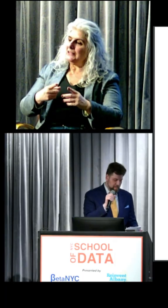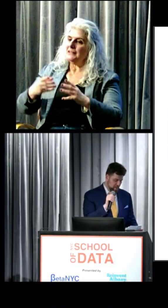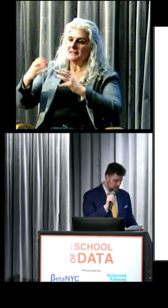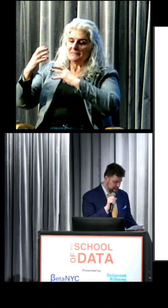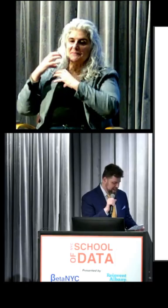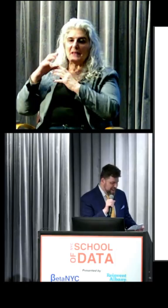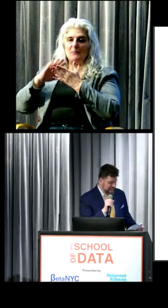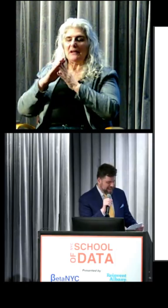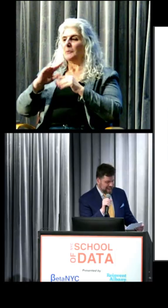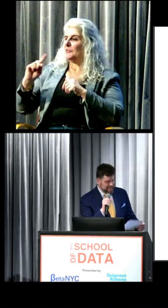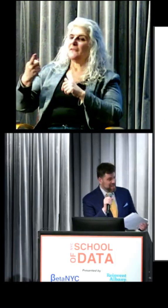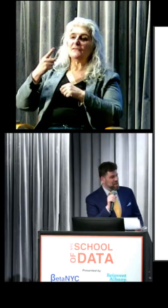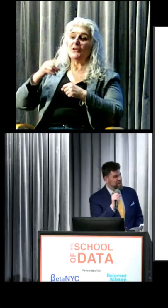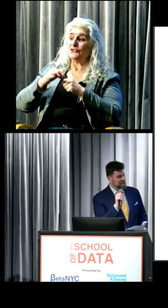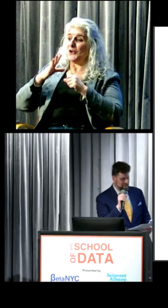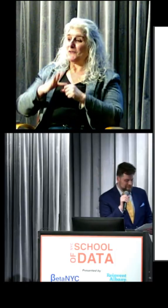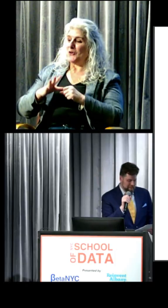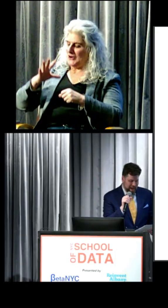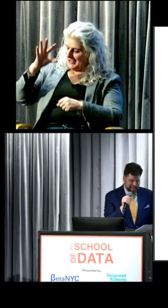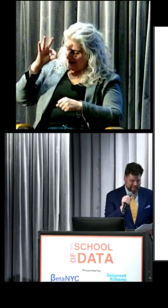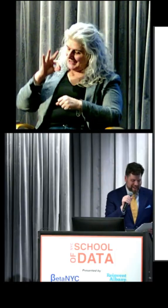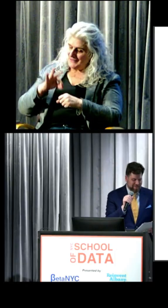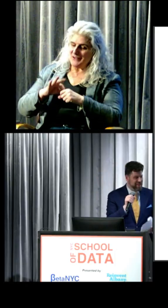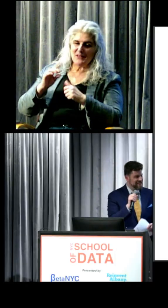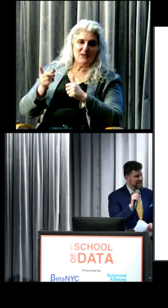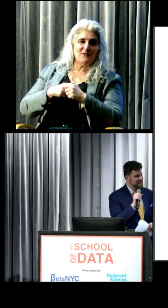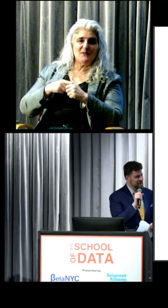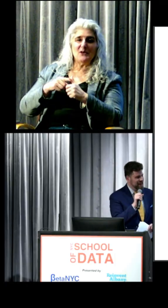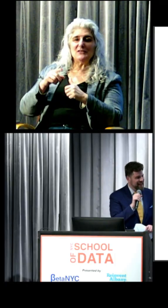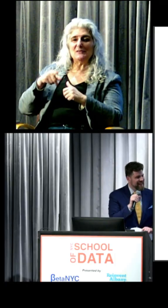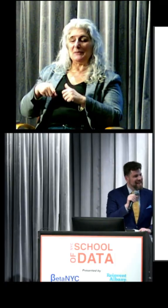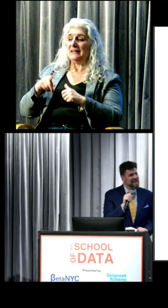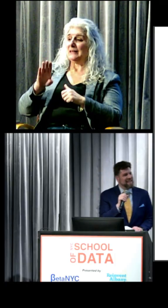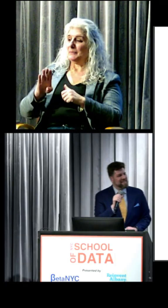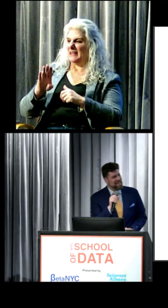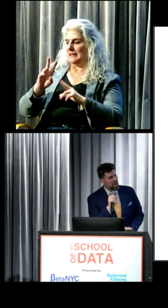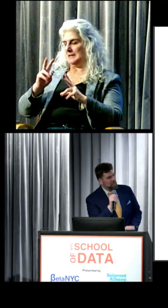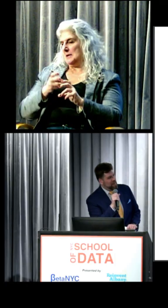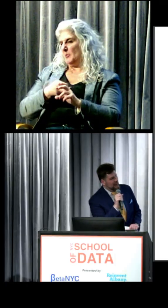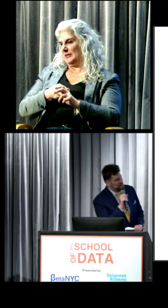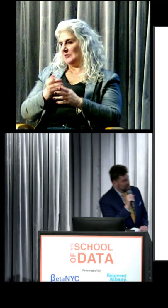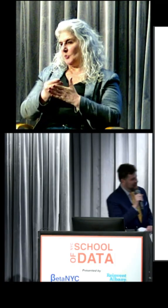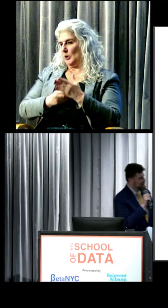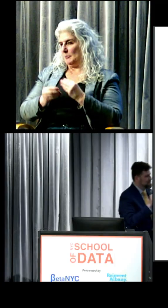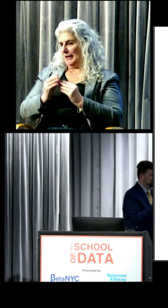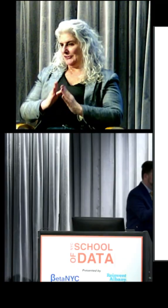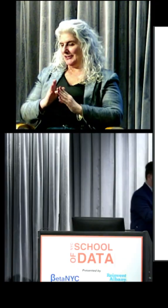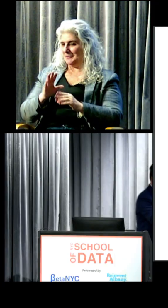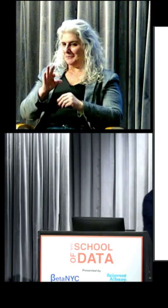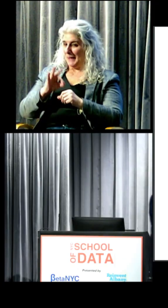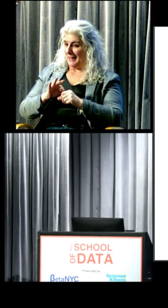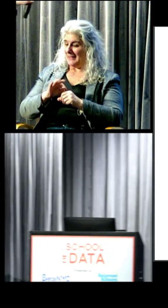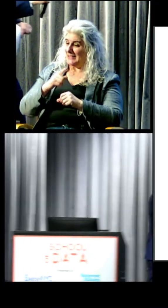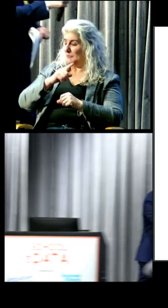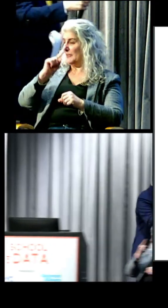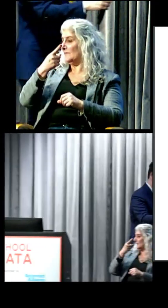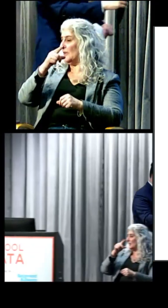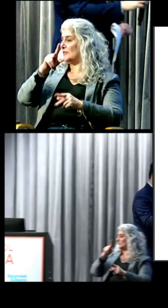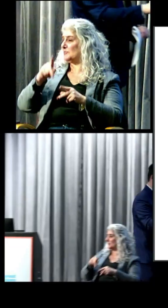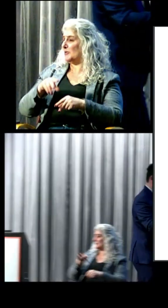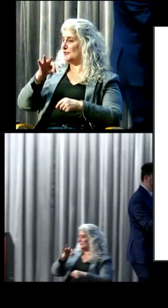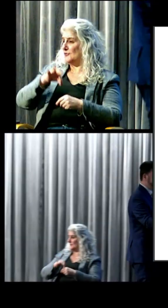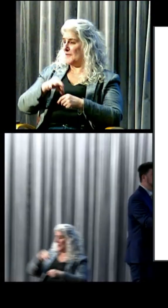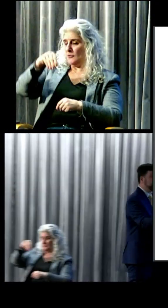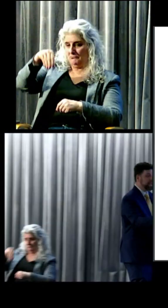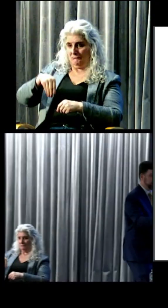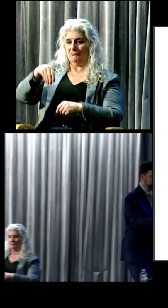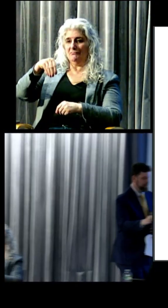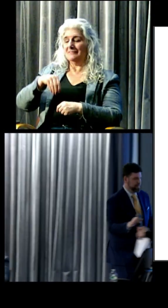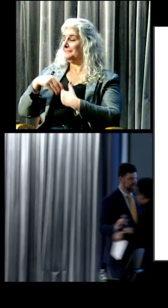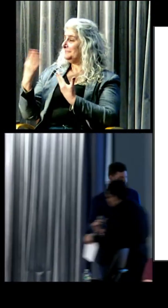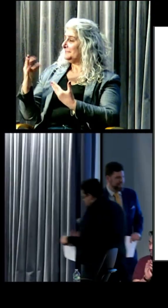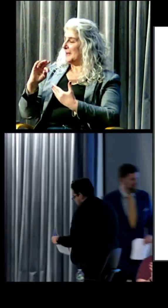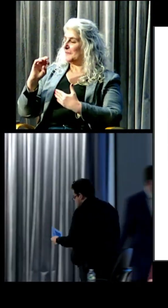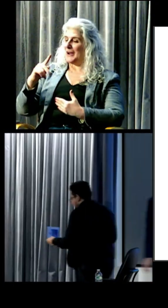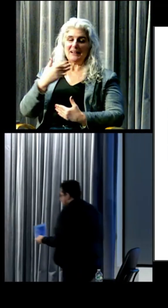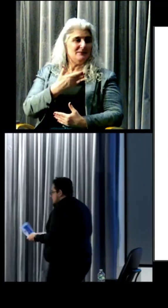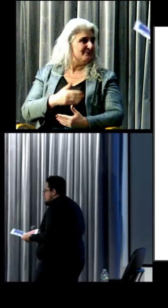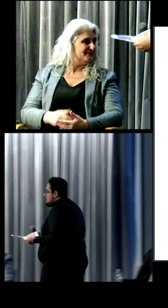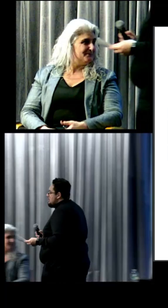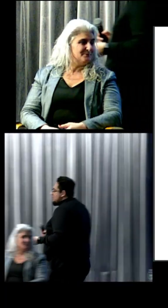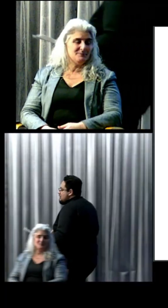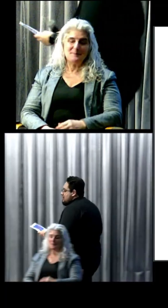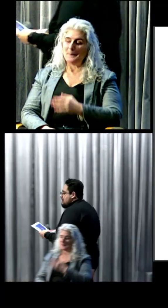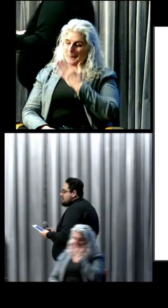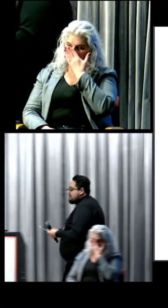the impact of the changes we were thinking about in terms of those relationships and the goal of